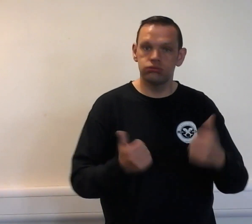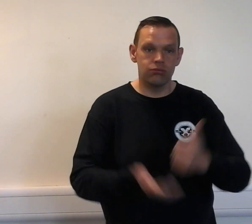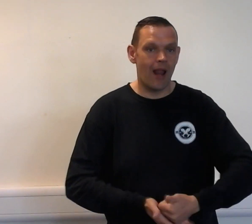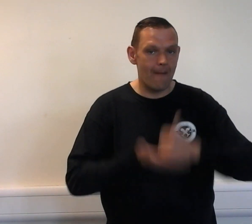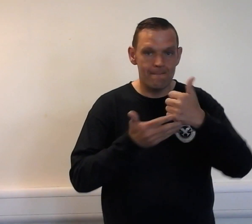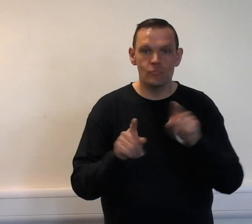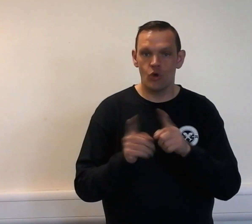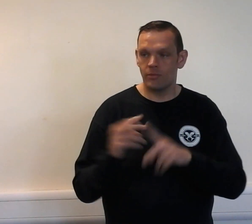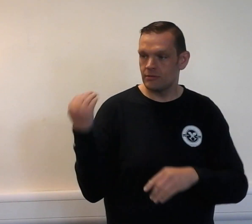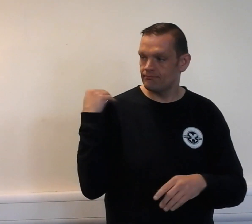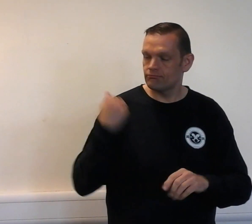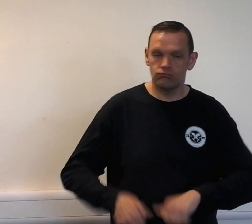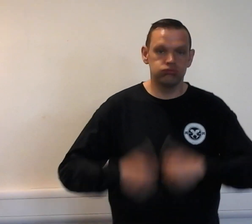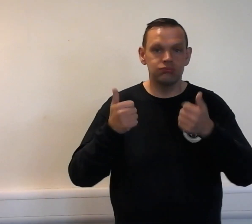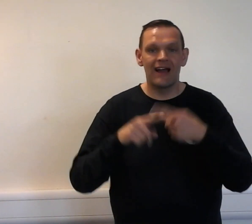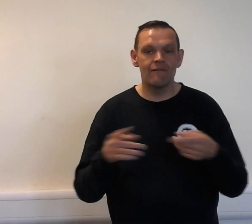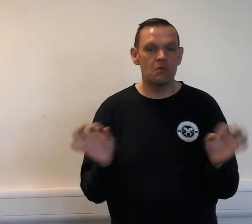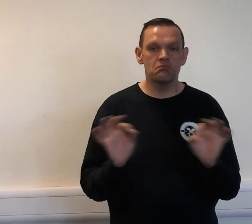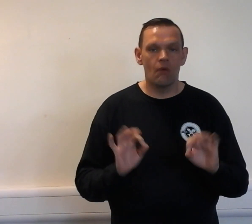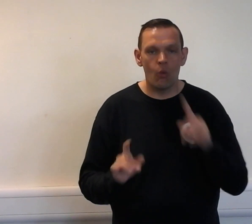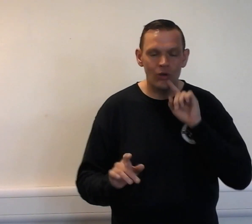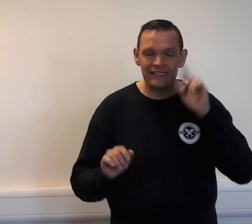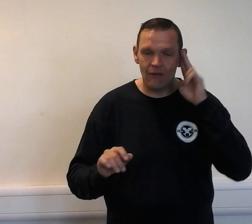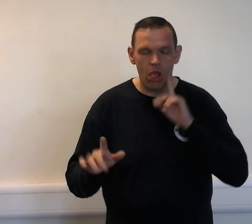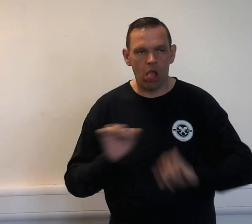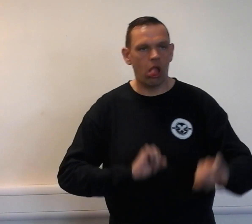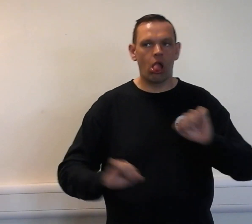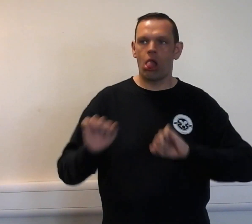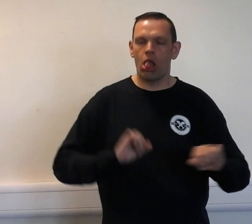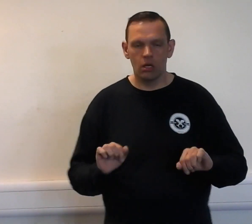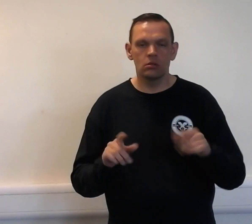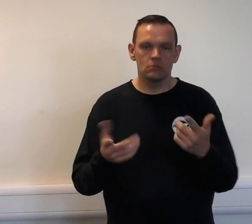time effectively. Also if you've got a visual display and the deaf person can